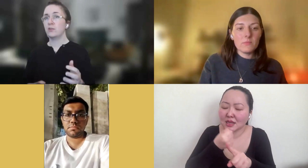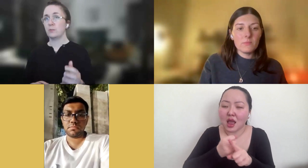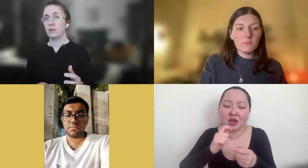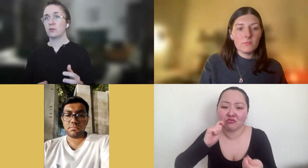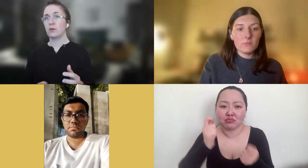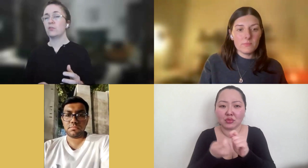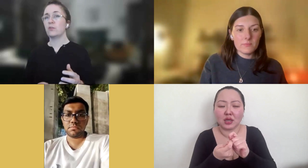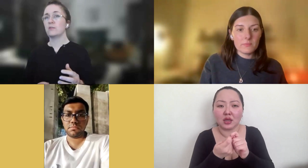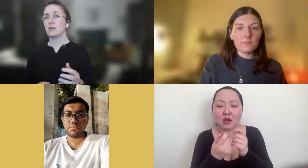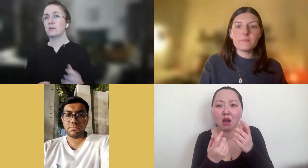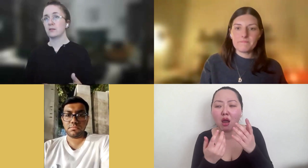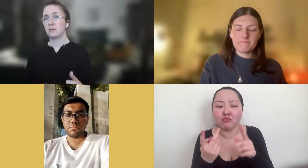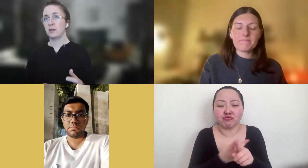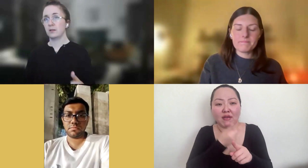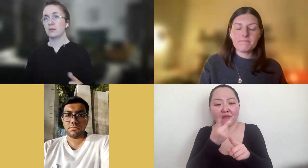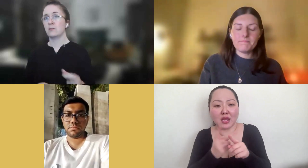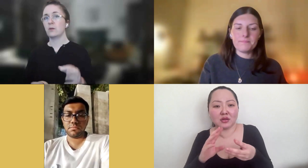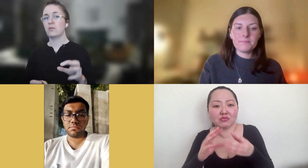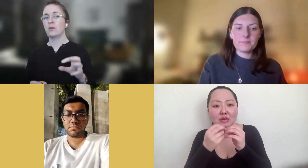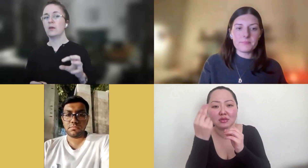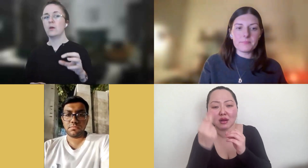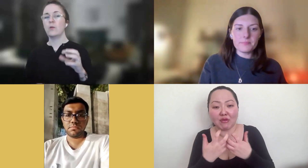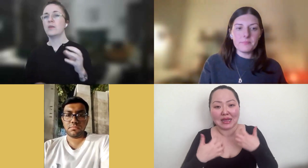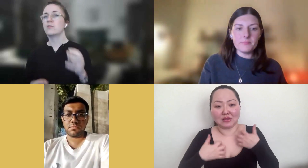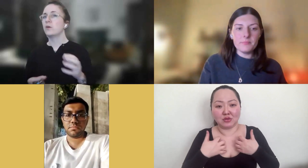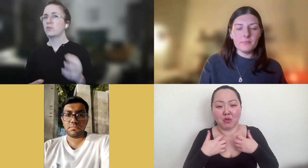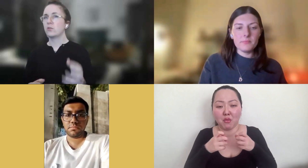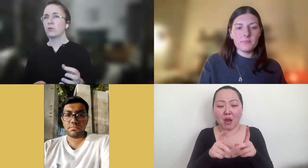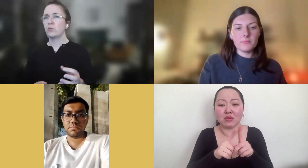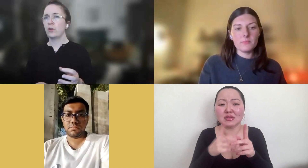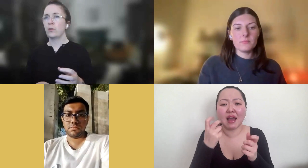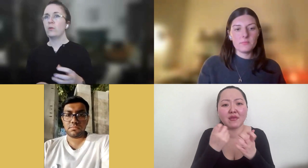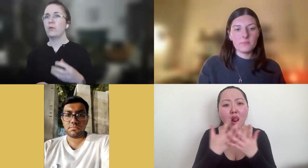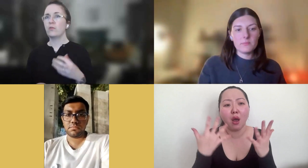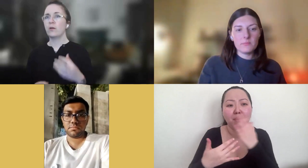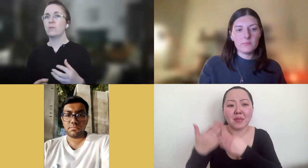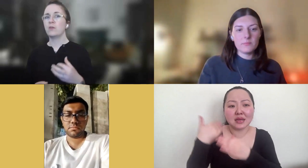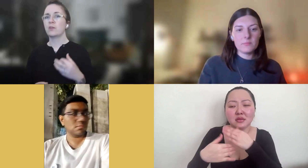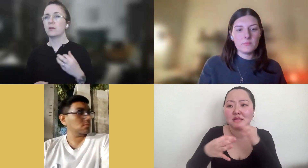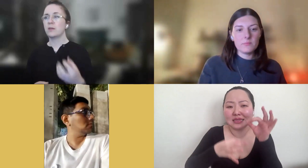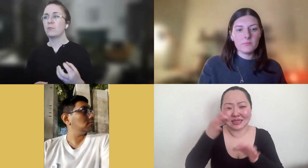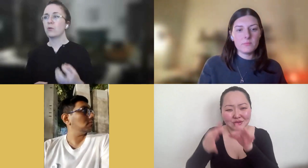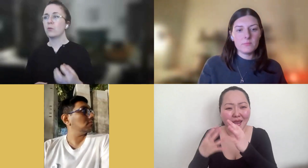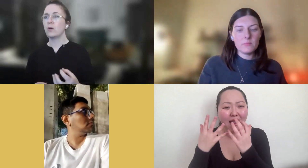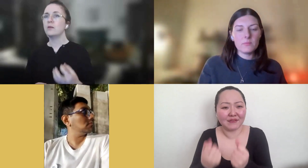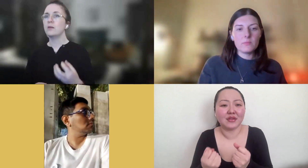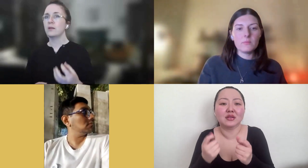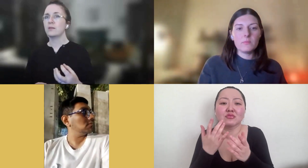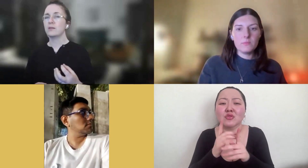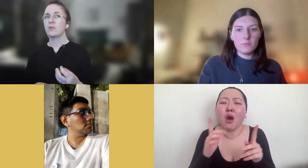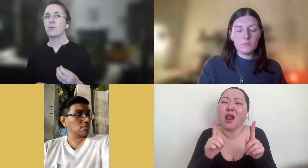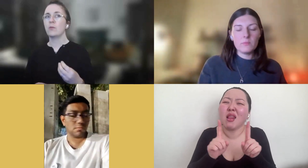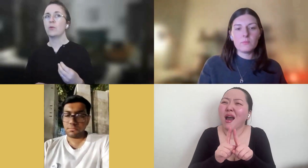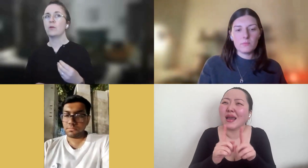interesting histories exist in this. It is very much a contemporary show that we